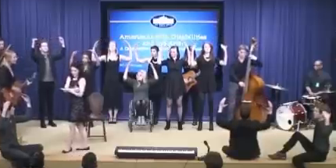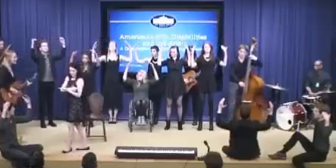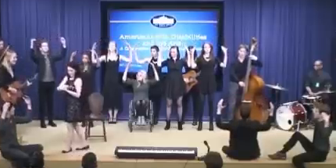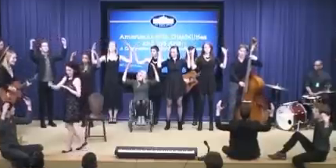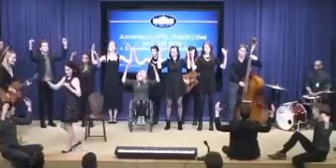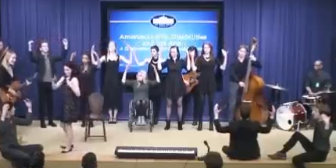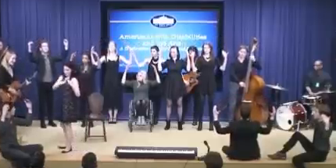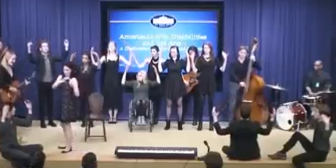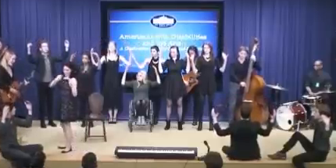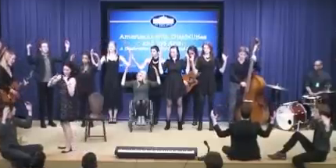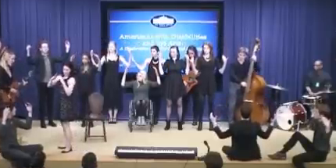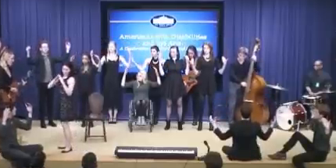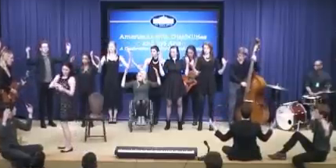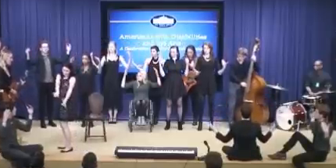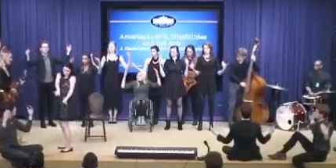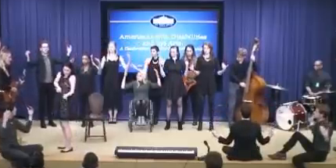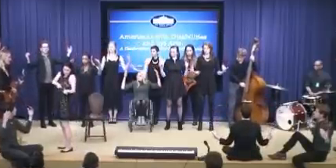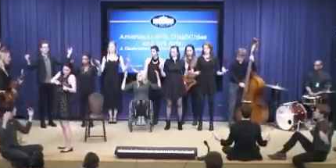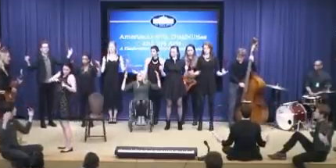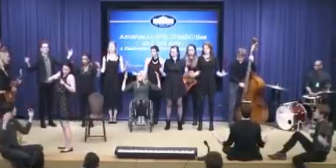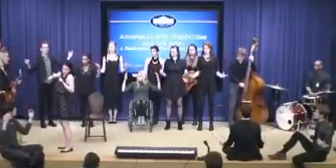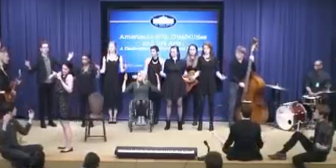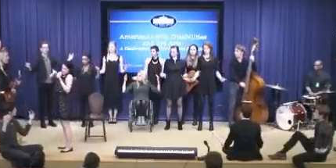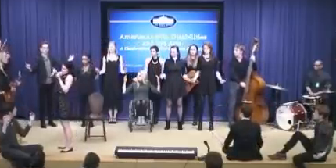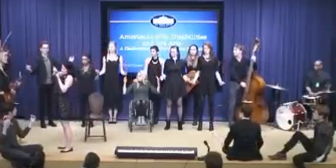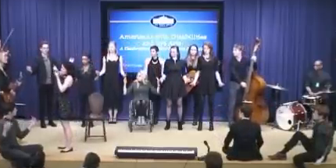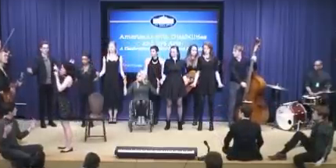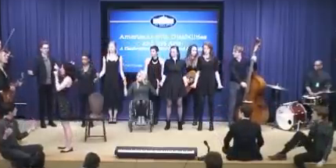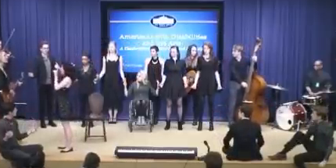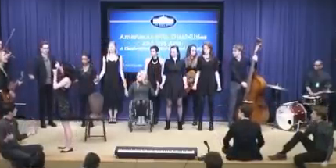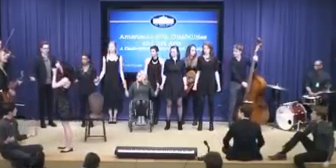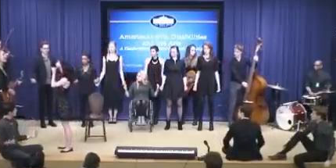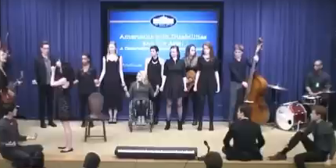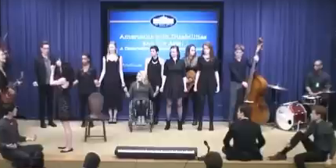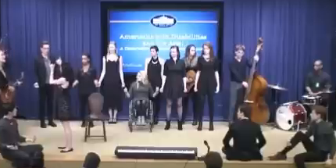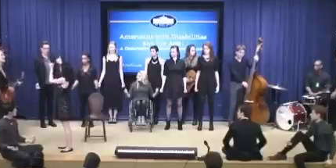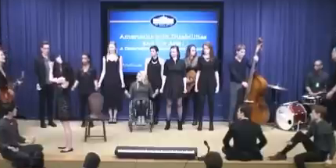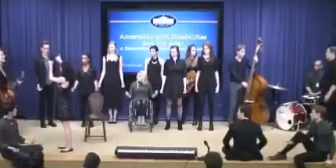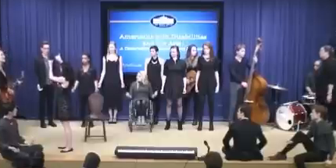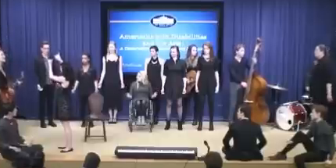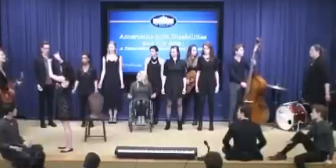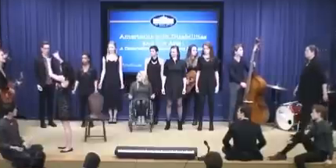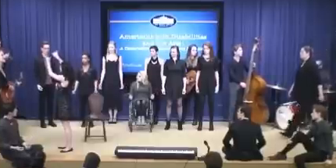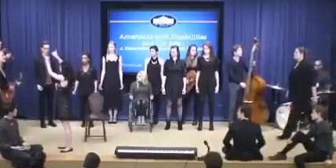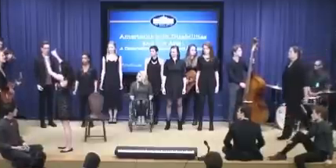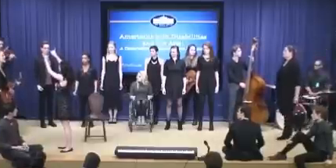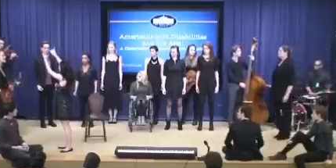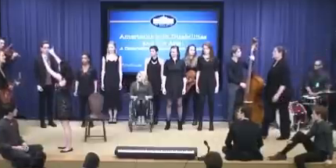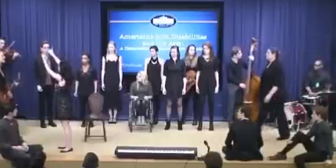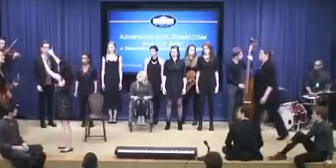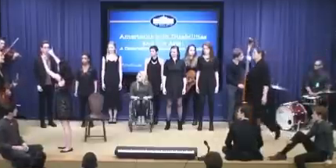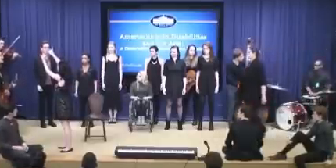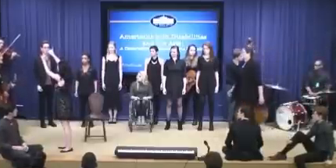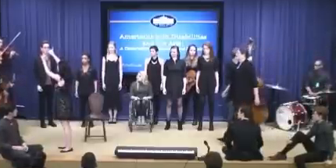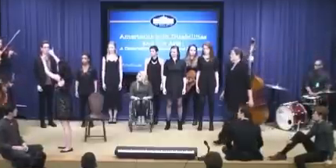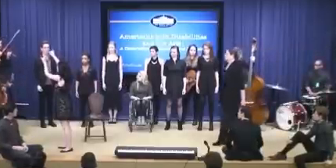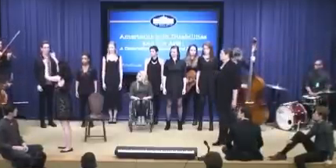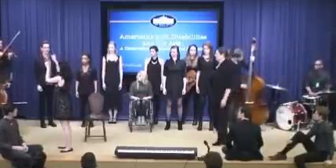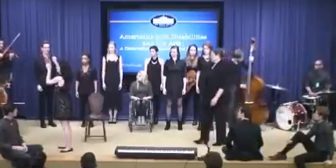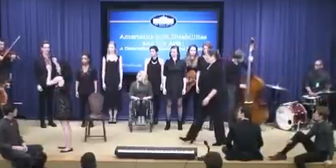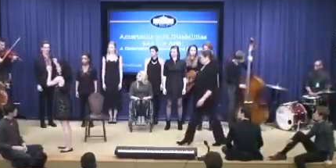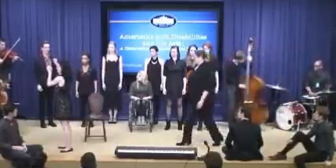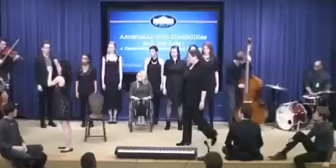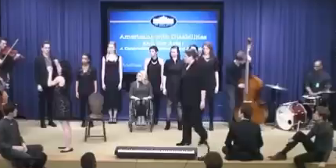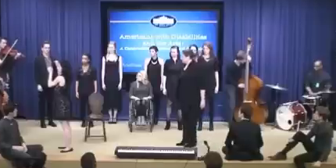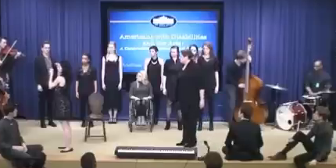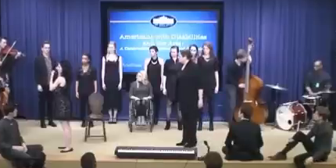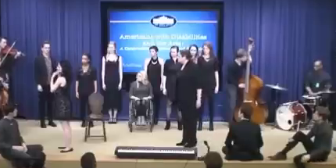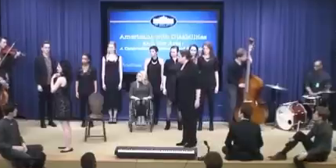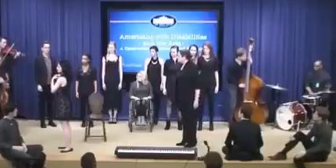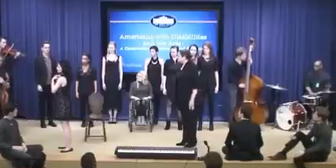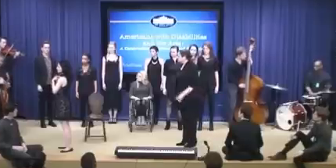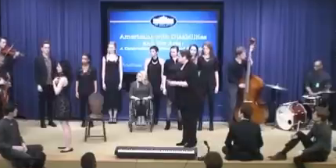Or Bethlehem